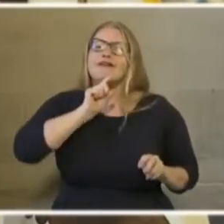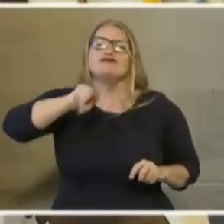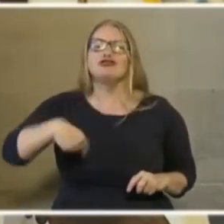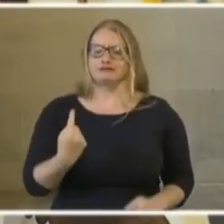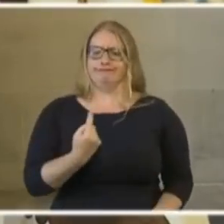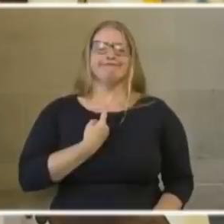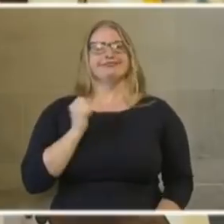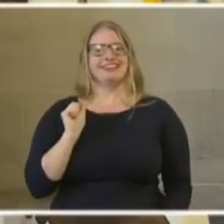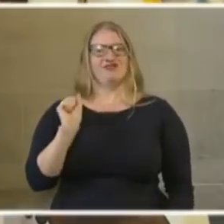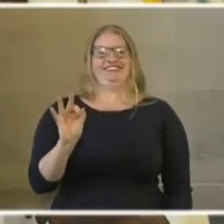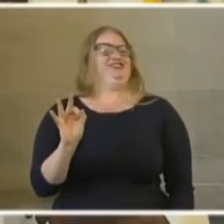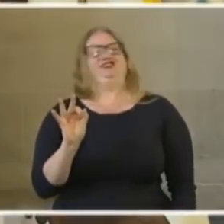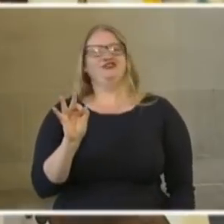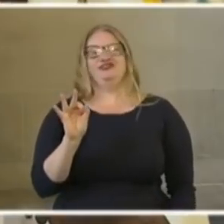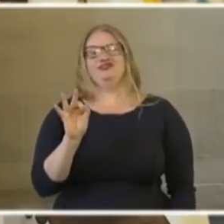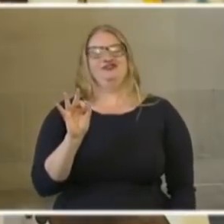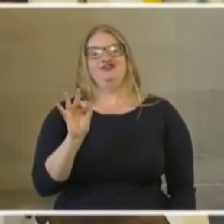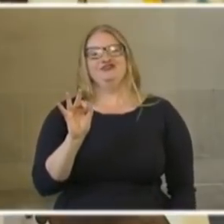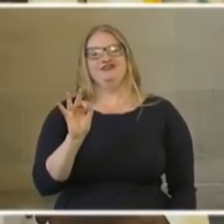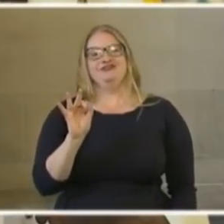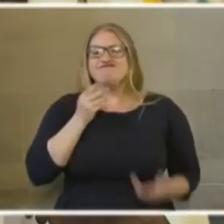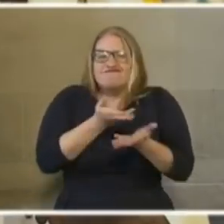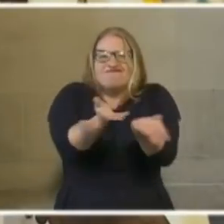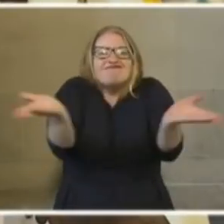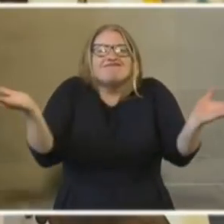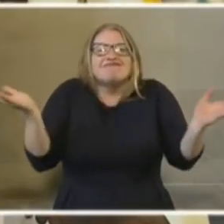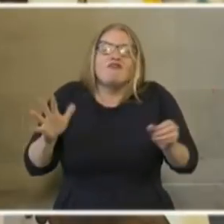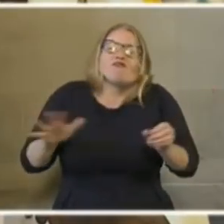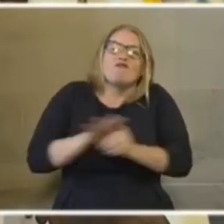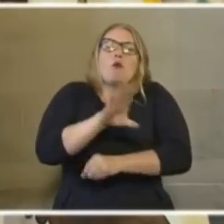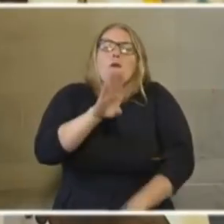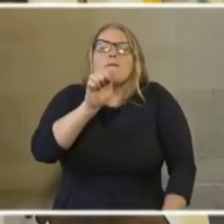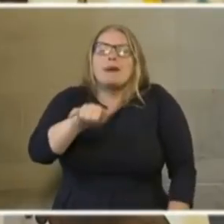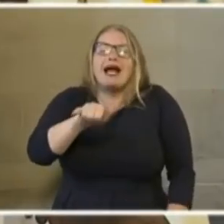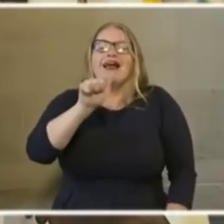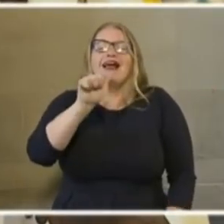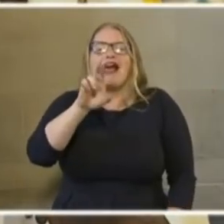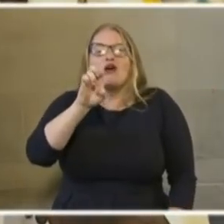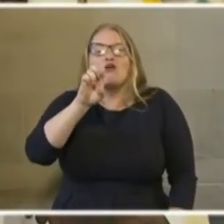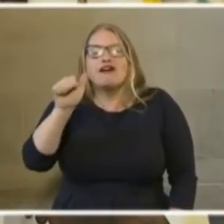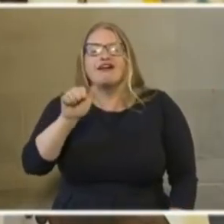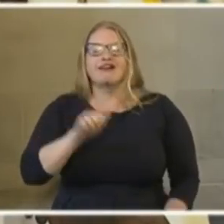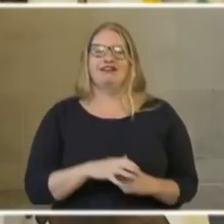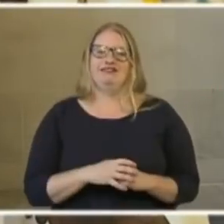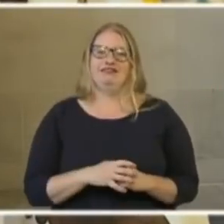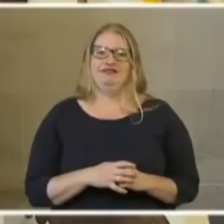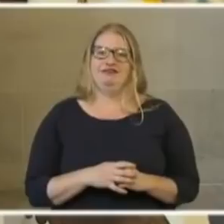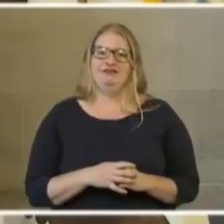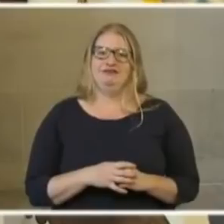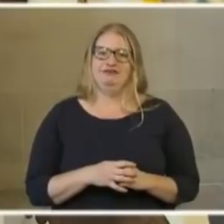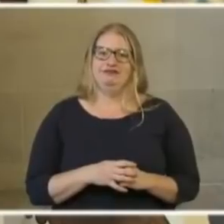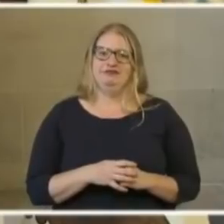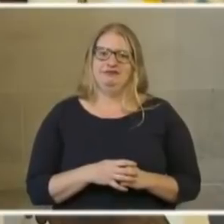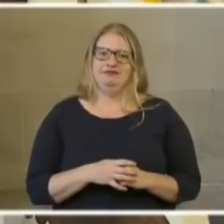OUR PUBLIC SAFETY OFFICIALS. WHAT IMPACT ONE IMPACTS US ALL. THIS IS NOT JUST ABOUT SAN FRANCISCO.